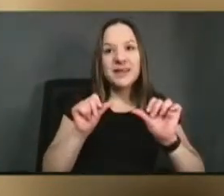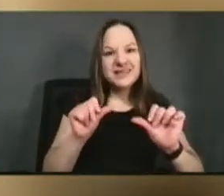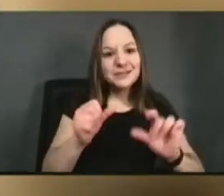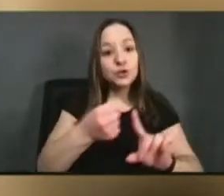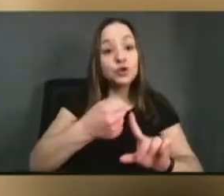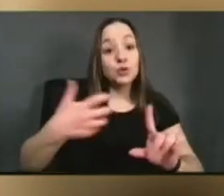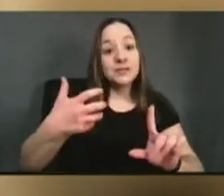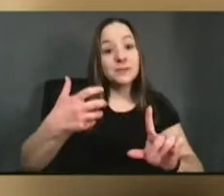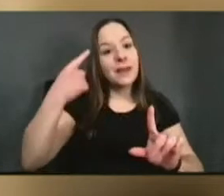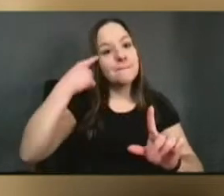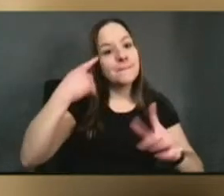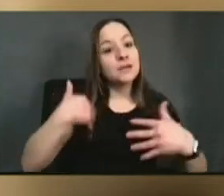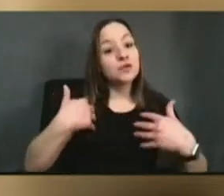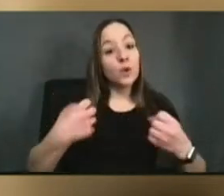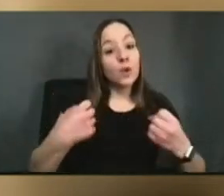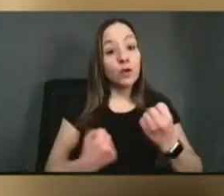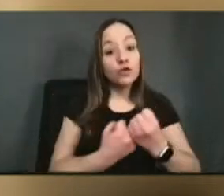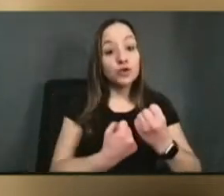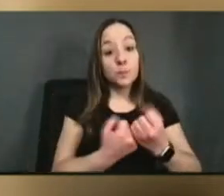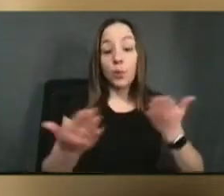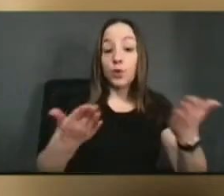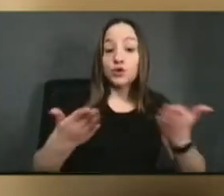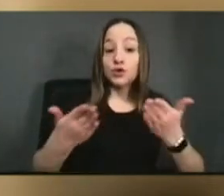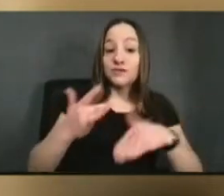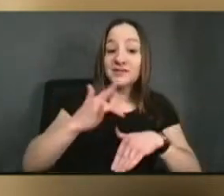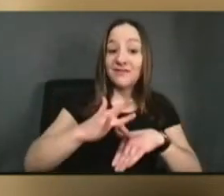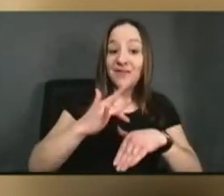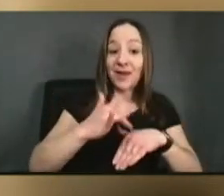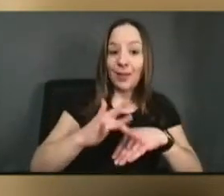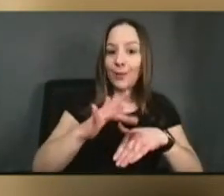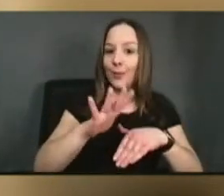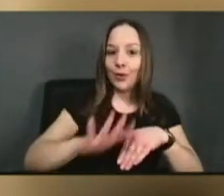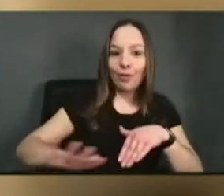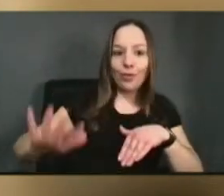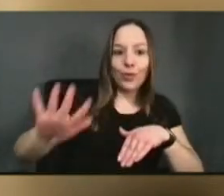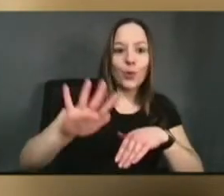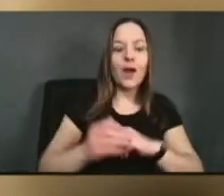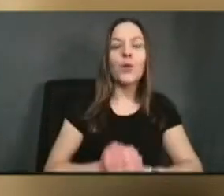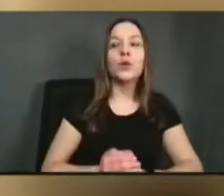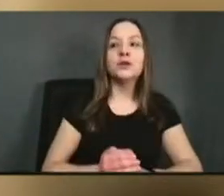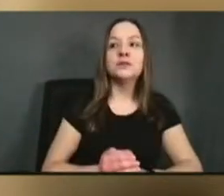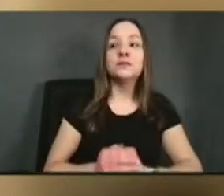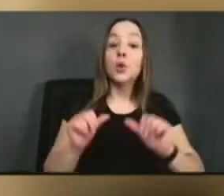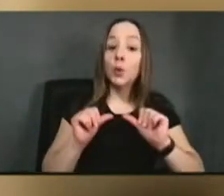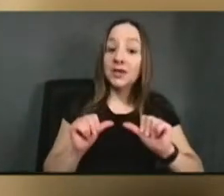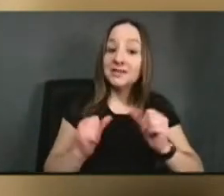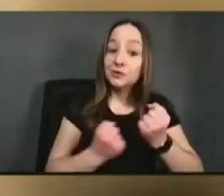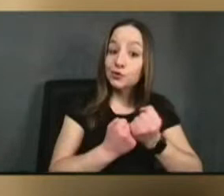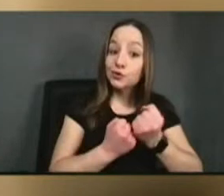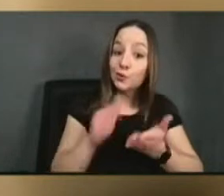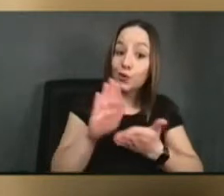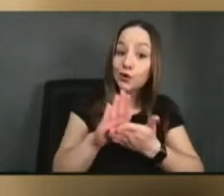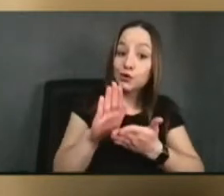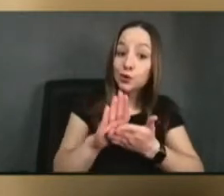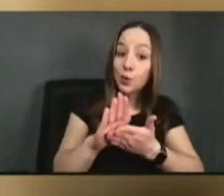that looking at expanding the cadre of mental health support services that are available